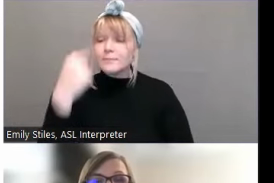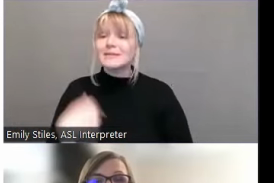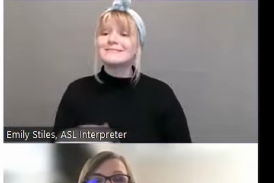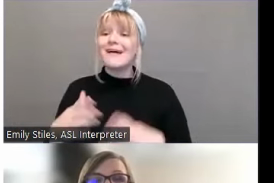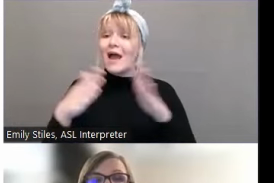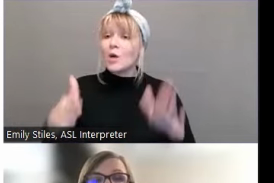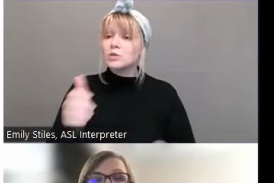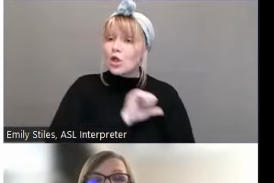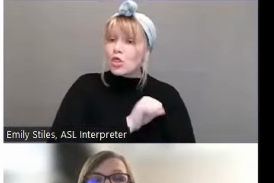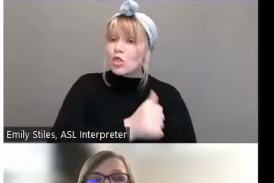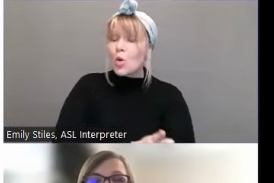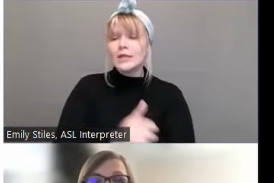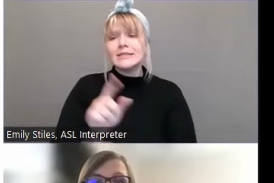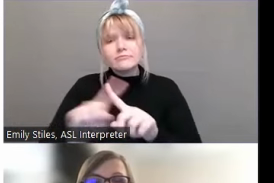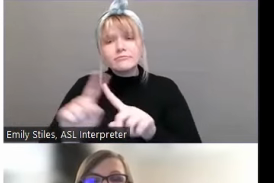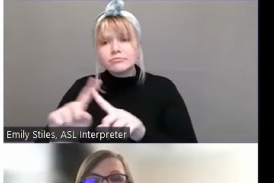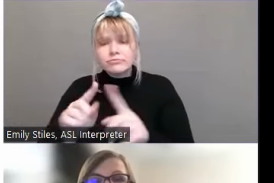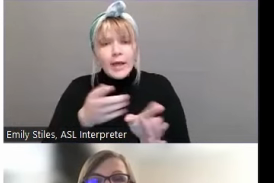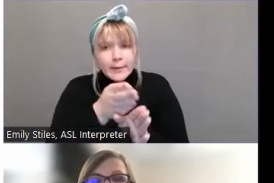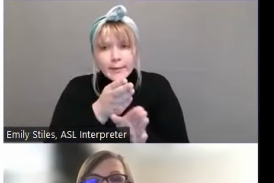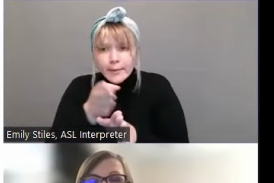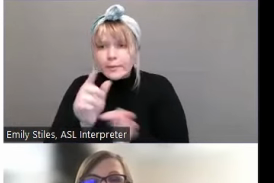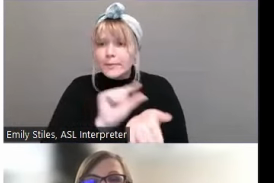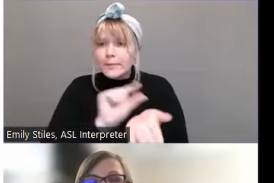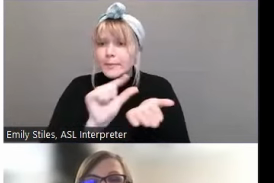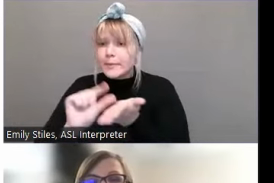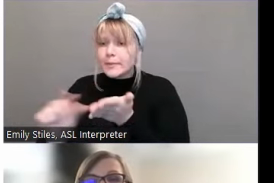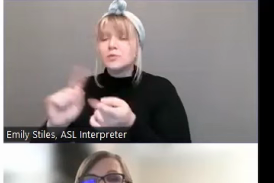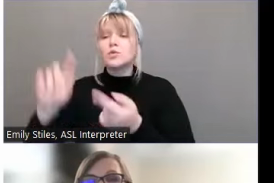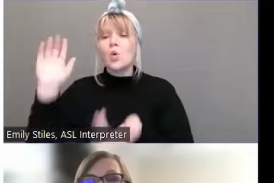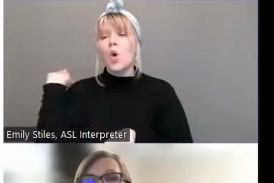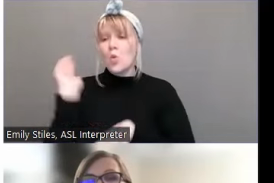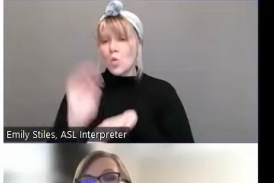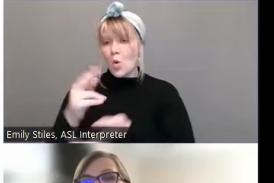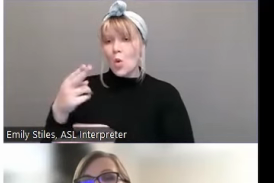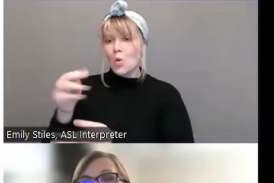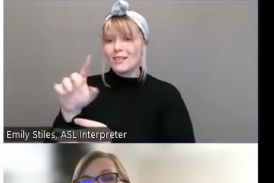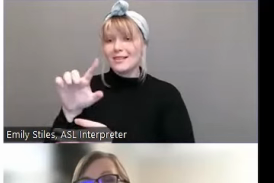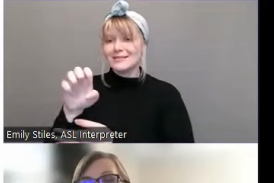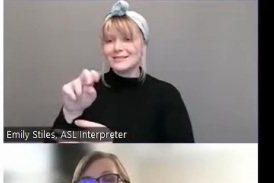We will be putting a link in the chat to a page that will provide you with more information